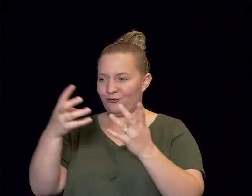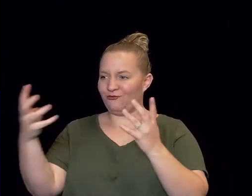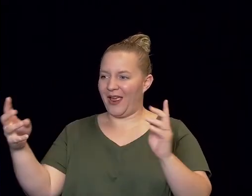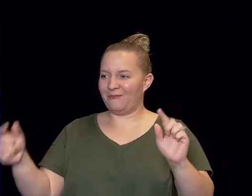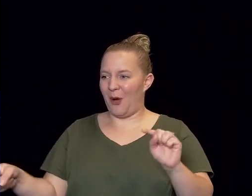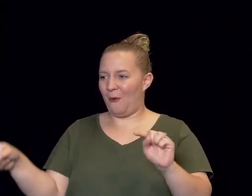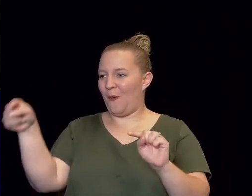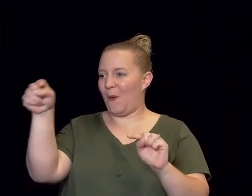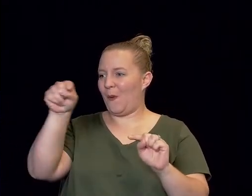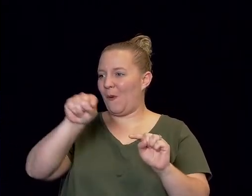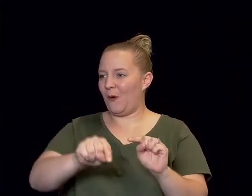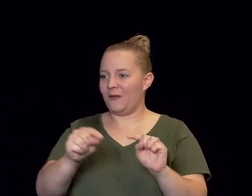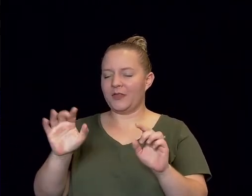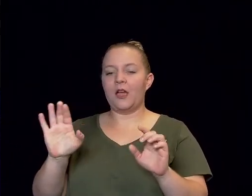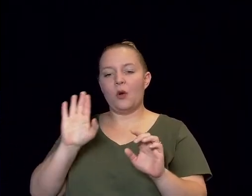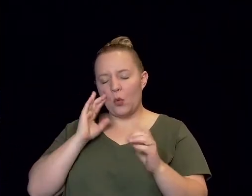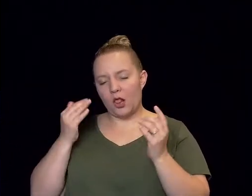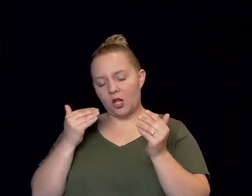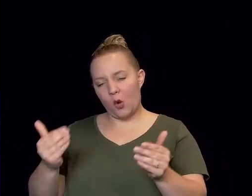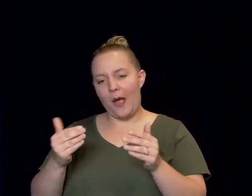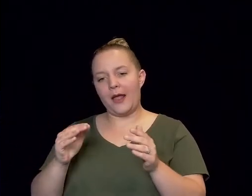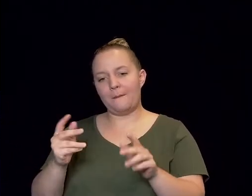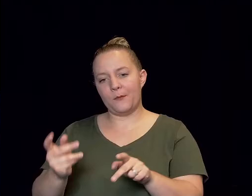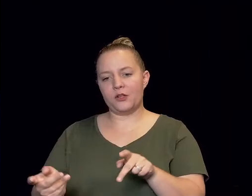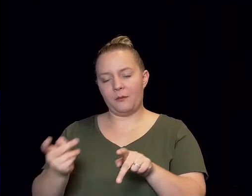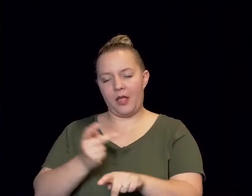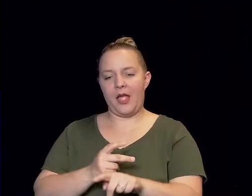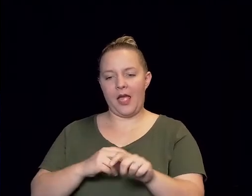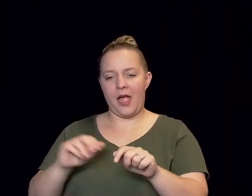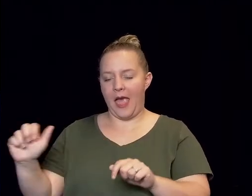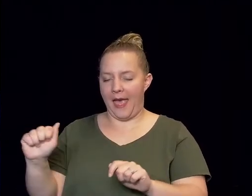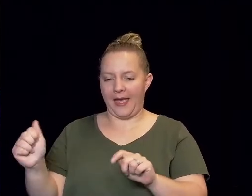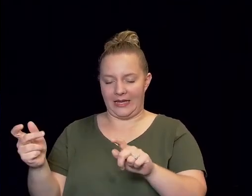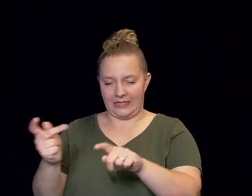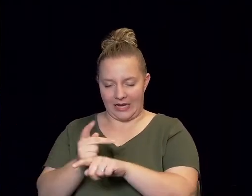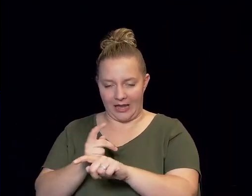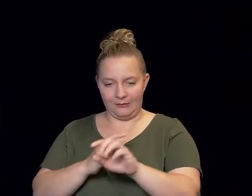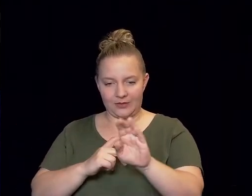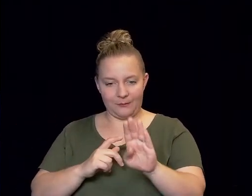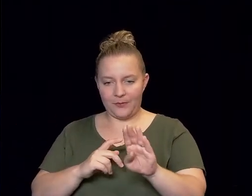loop looking thing, you're gonna go ahead and multiply. So, a times b. And remember, a times b we're